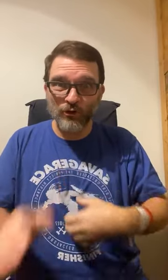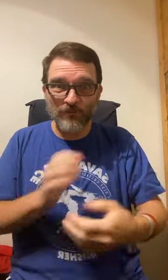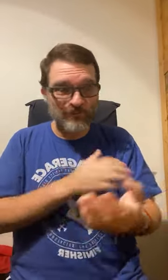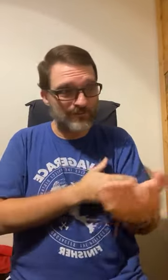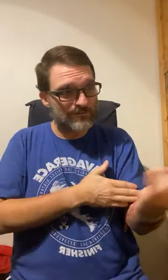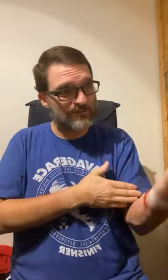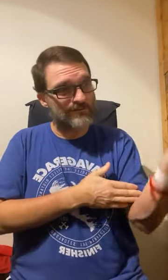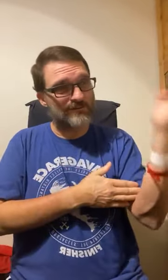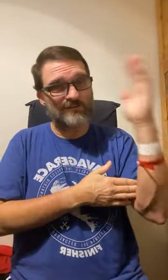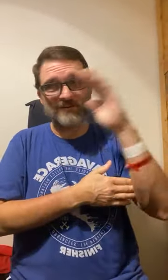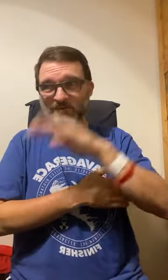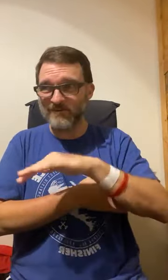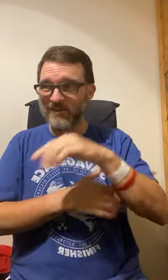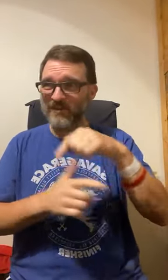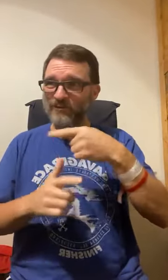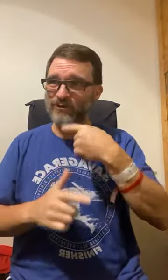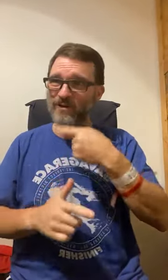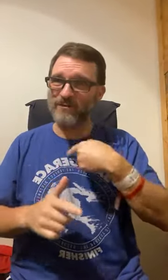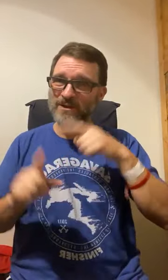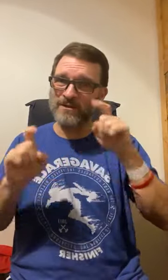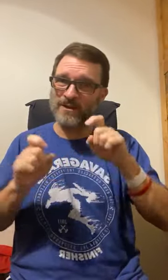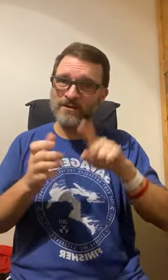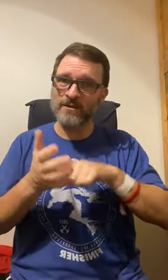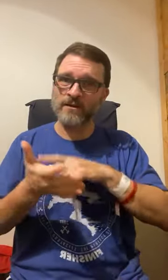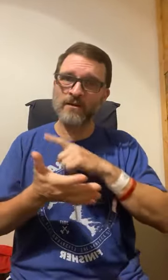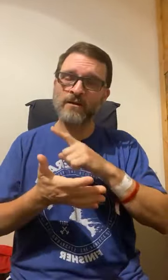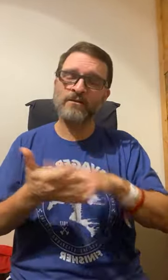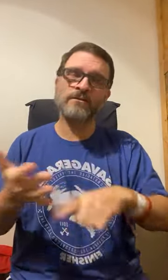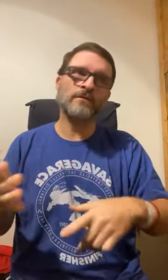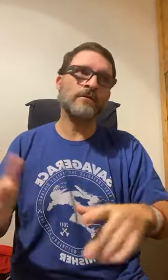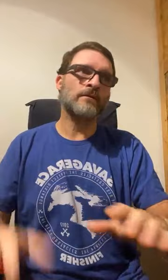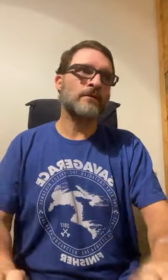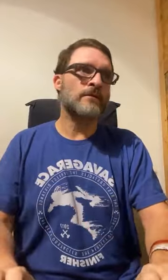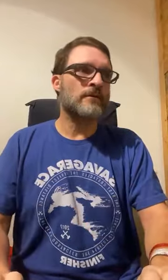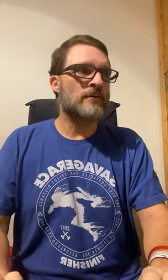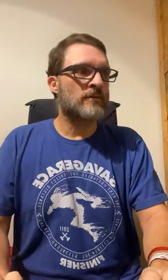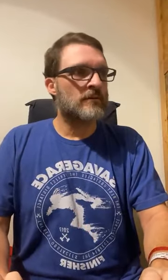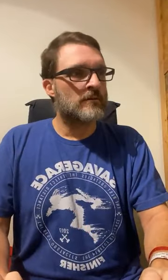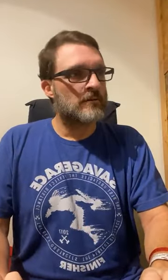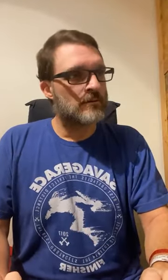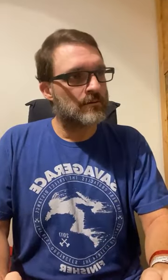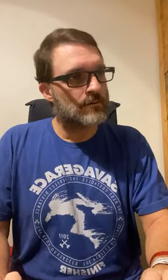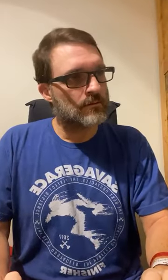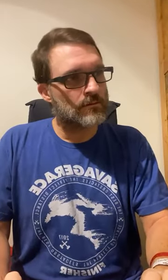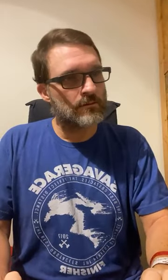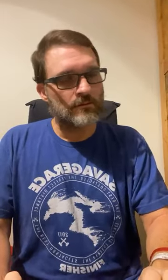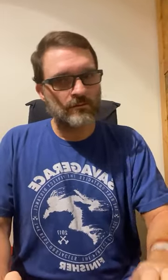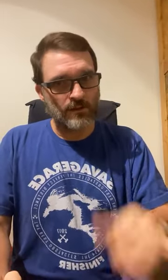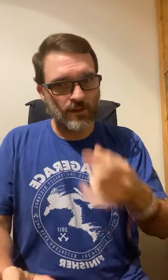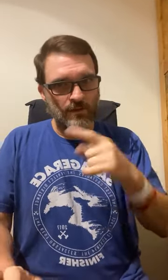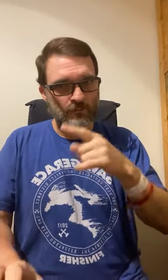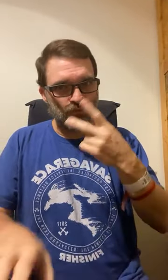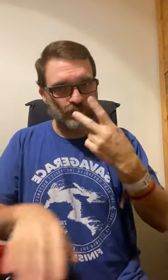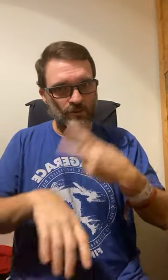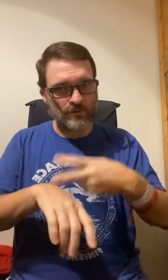I was starving all day not to eat and then you're telling me test got canceled.